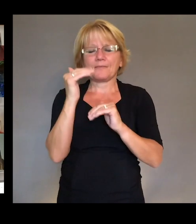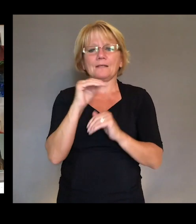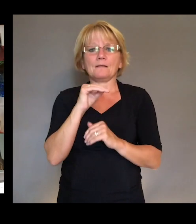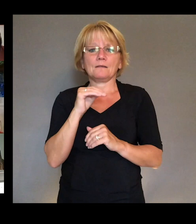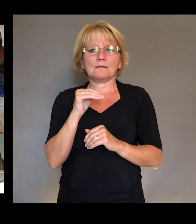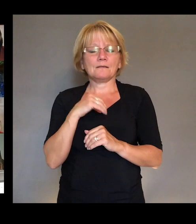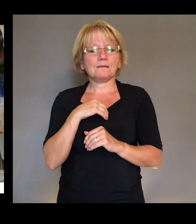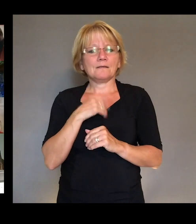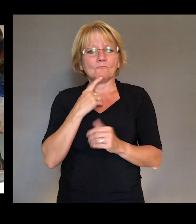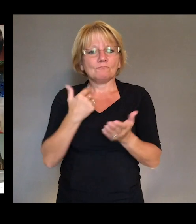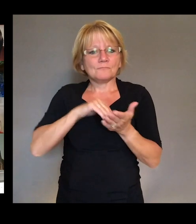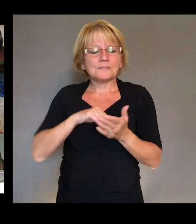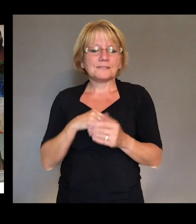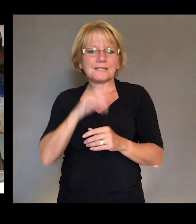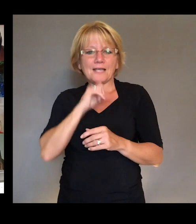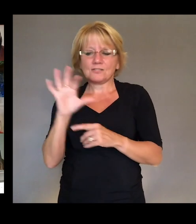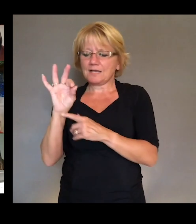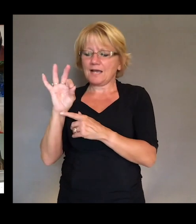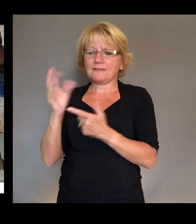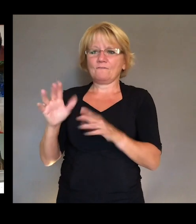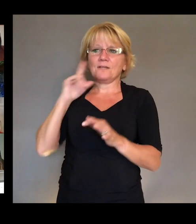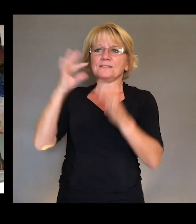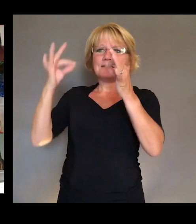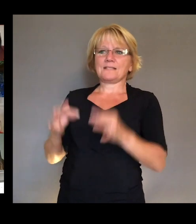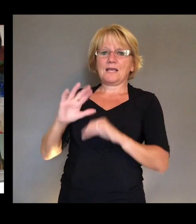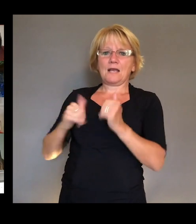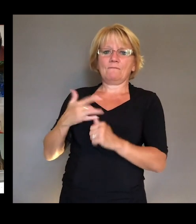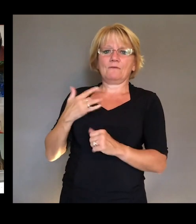by age eight and they often have already decided how they feel about our races.